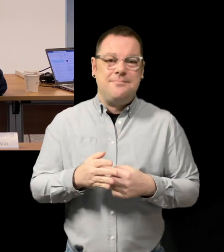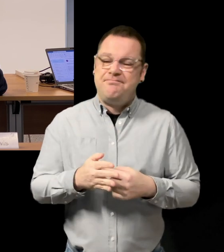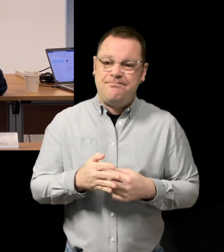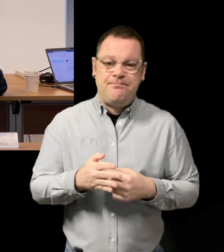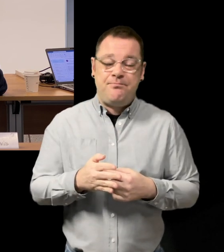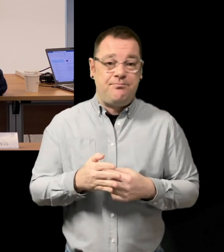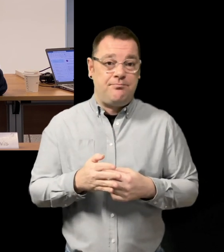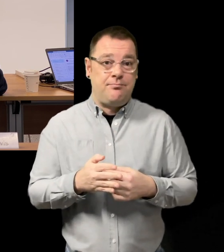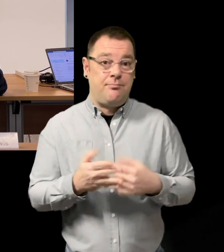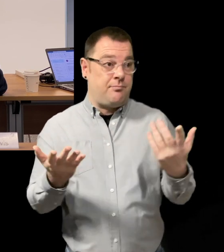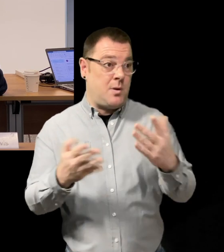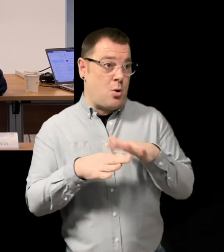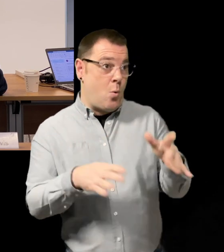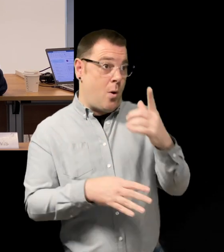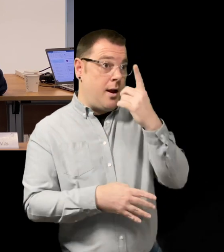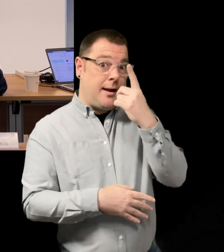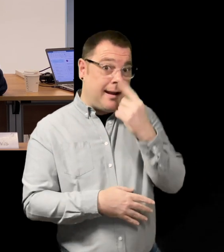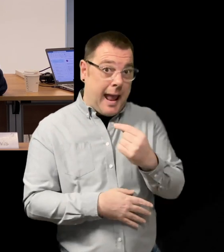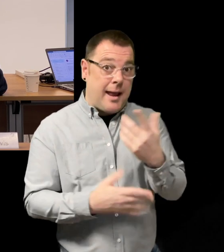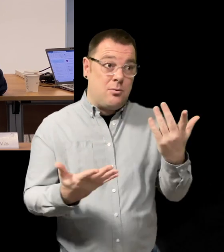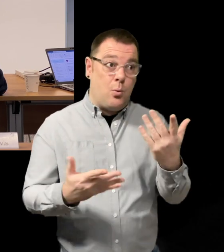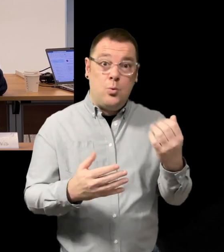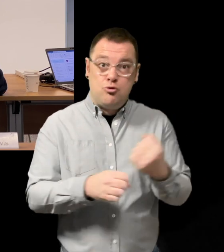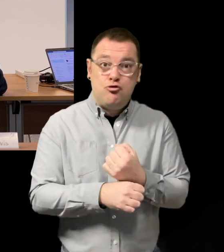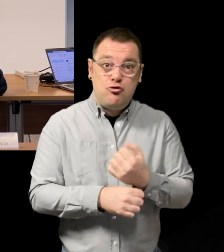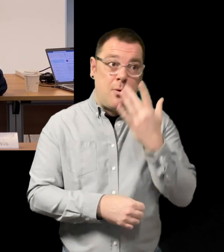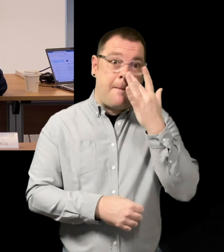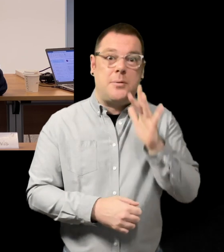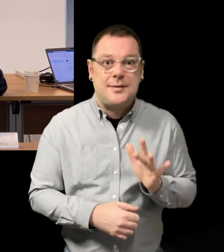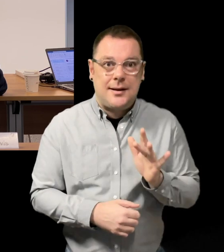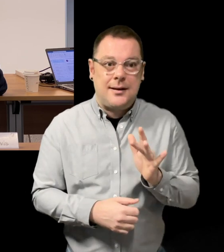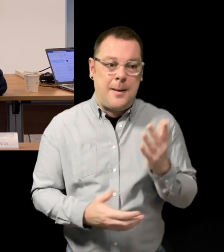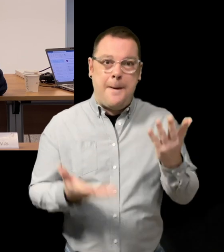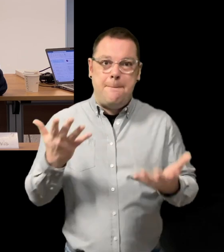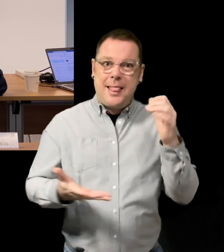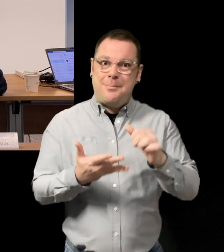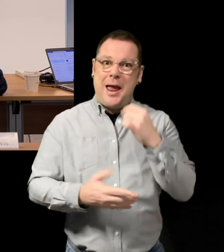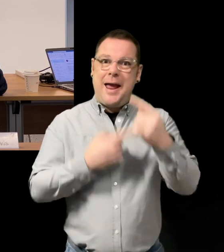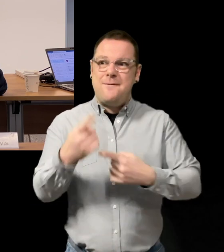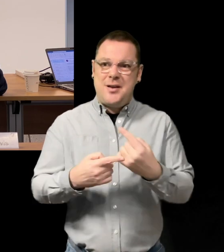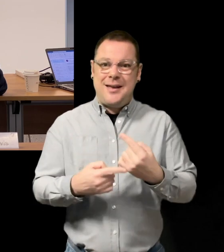but no one can or indeed does pretend the delivery of a balanced budget every year is not a challenge.